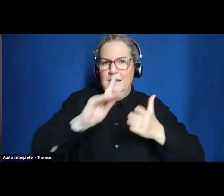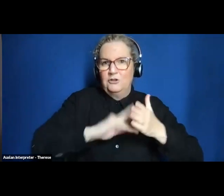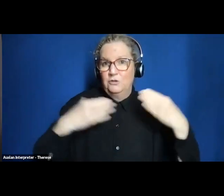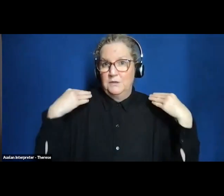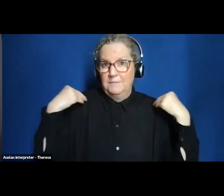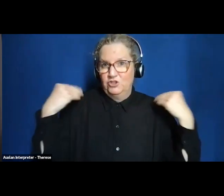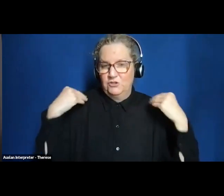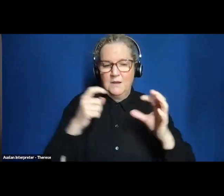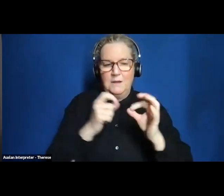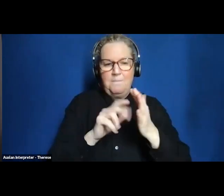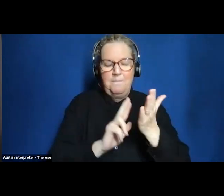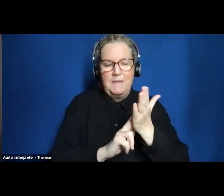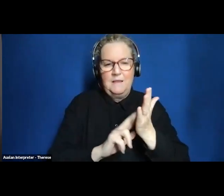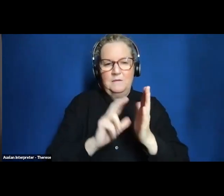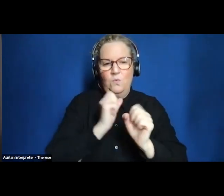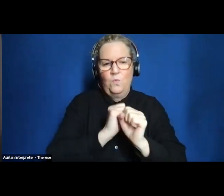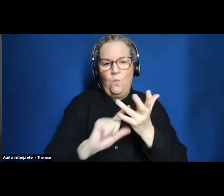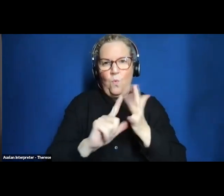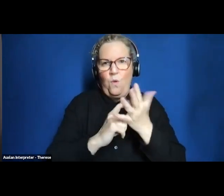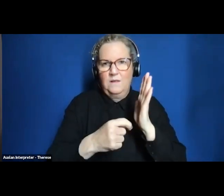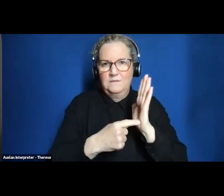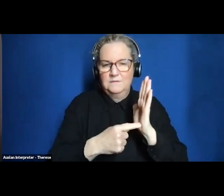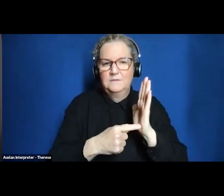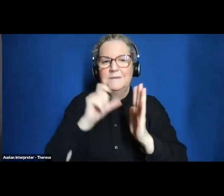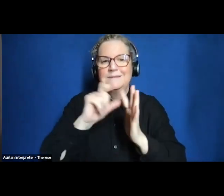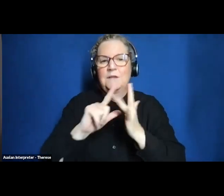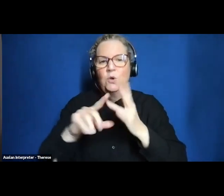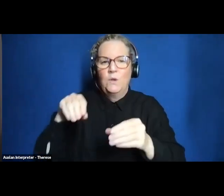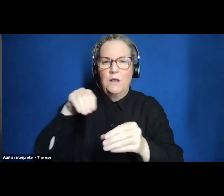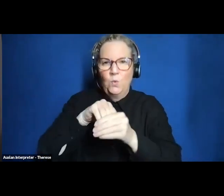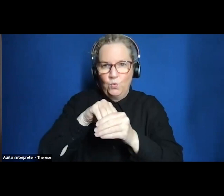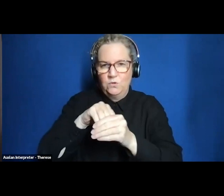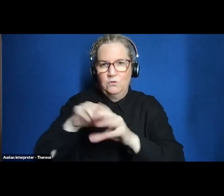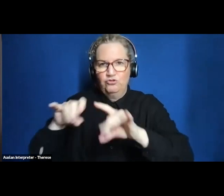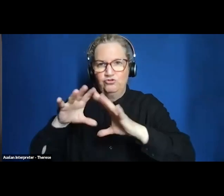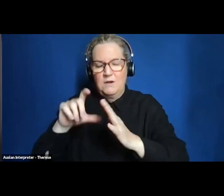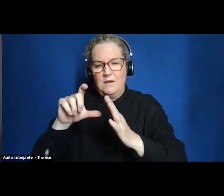Ben Gauntlett, the CEO of Inclusion Australia, Catherine McAlpine, and Dr.